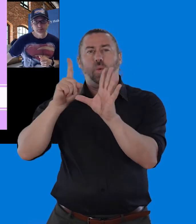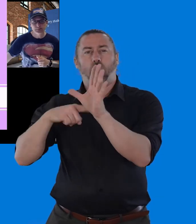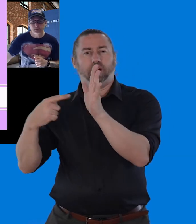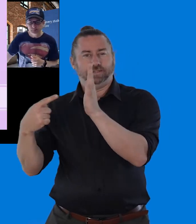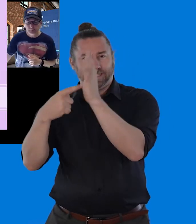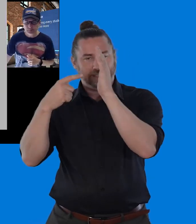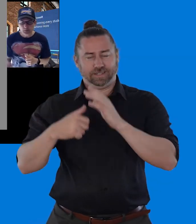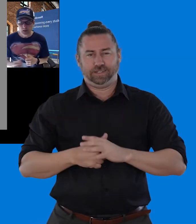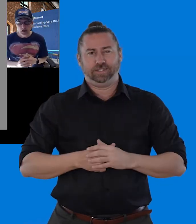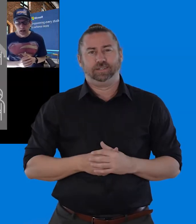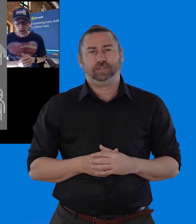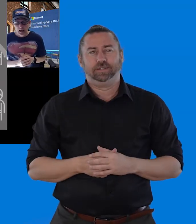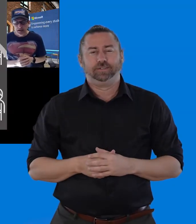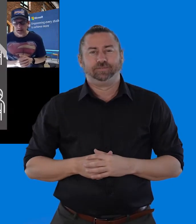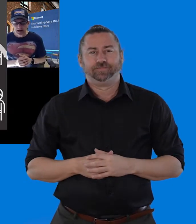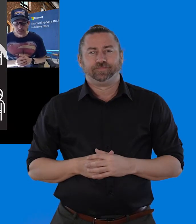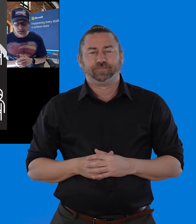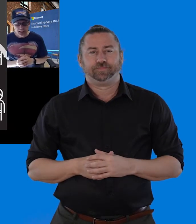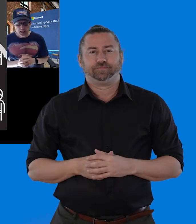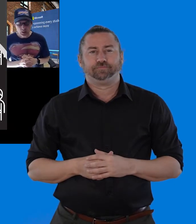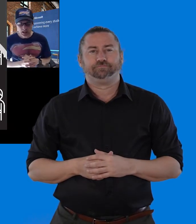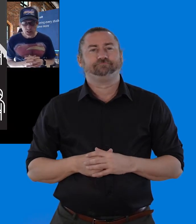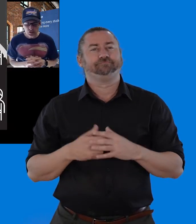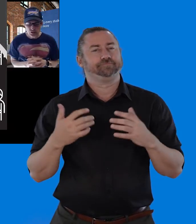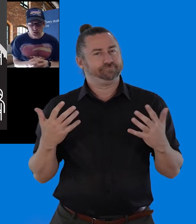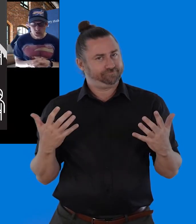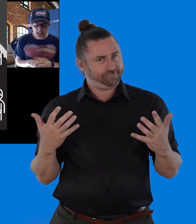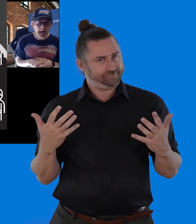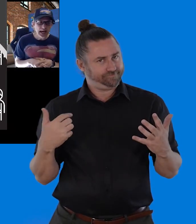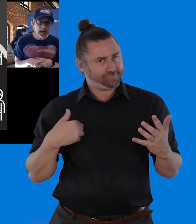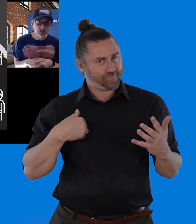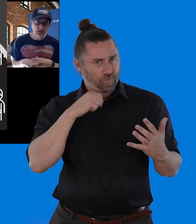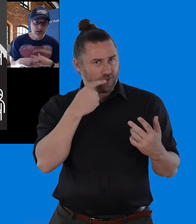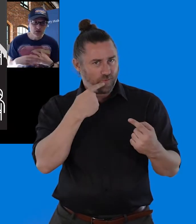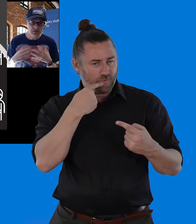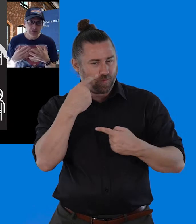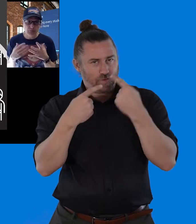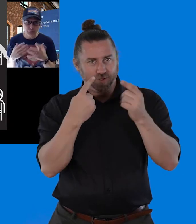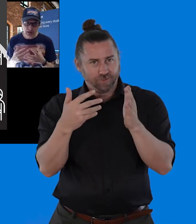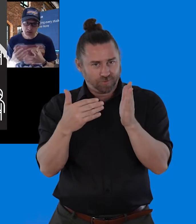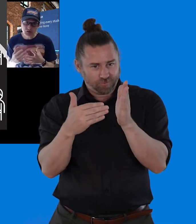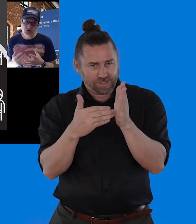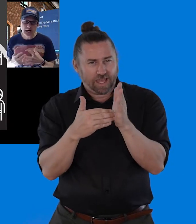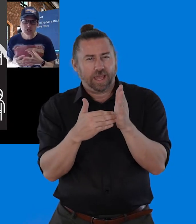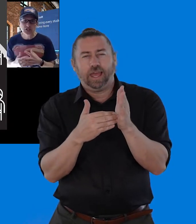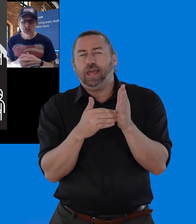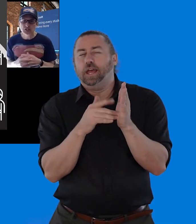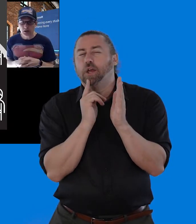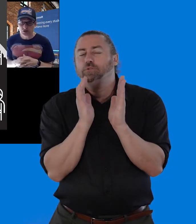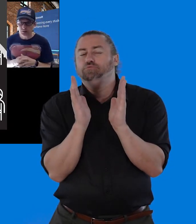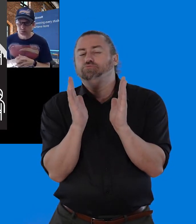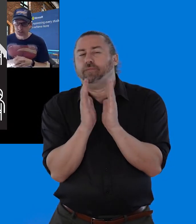Now, the other thing that we're going to do today is we're gonna do a very brief introduction to the Microsoft